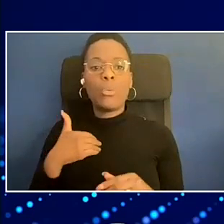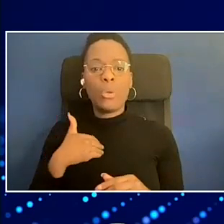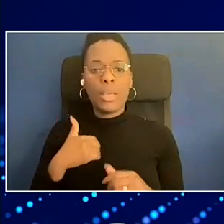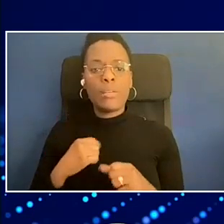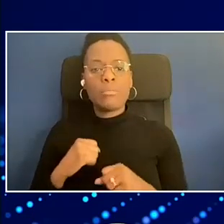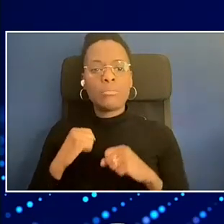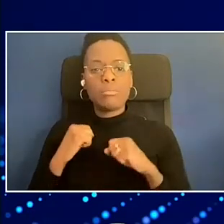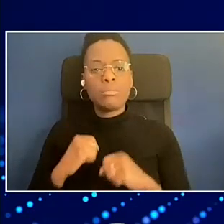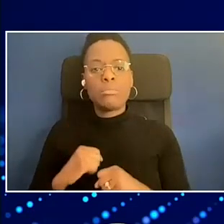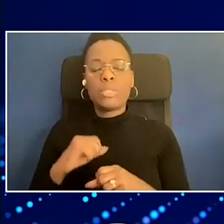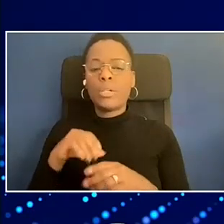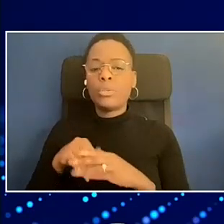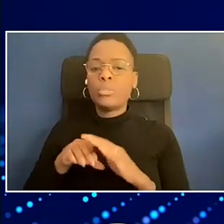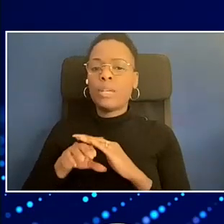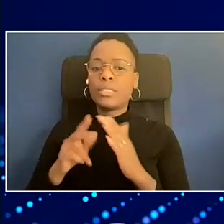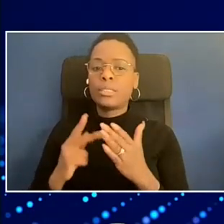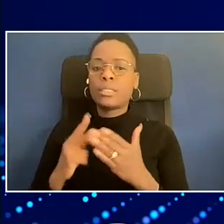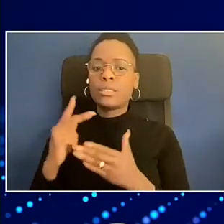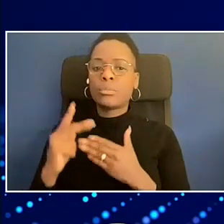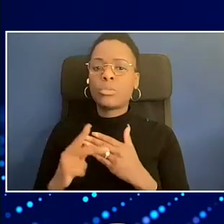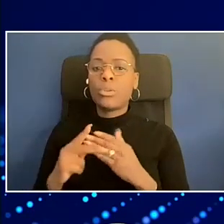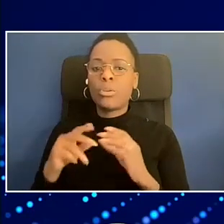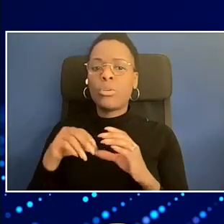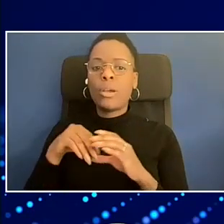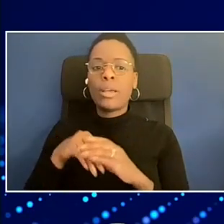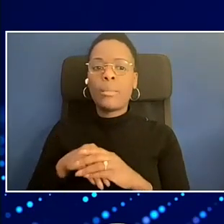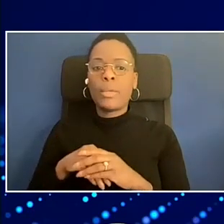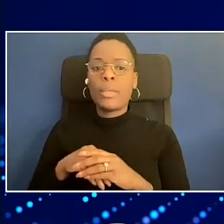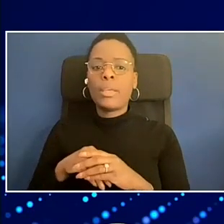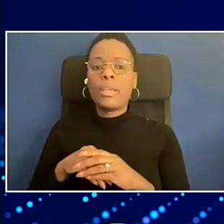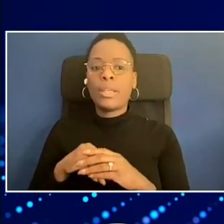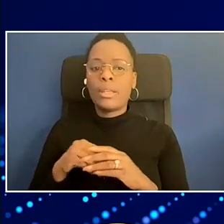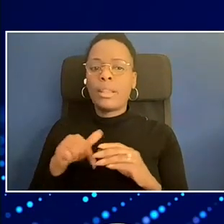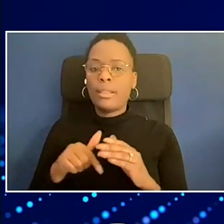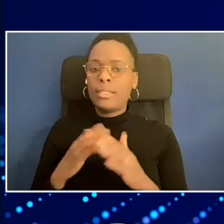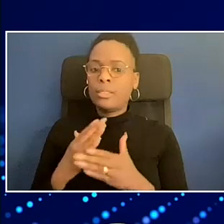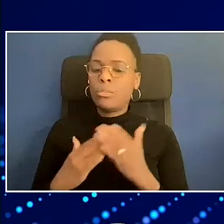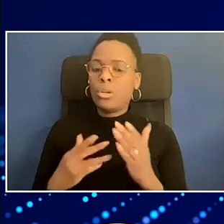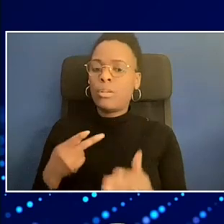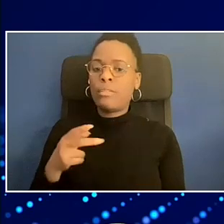at Slippery Rock and within the state system in Pennsylvania and some of my neighboring states as well.